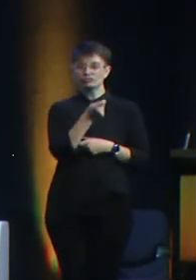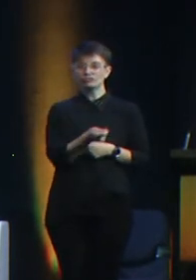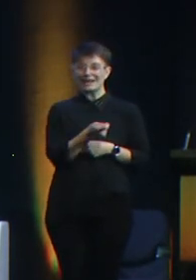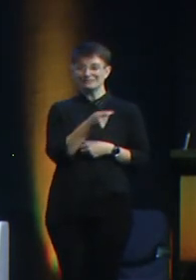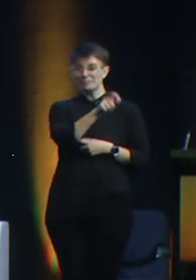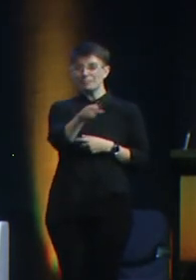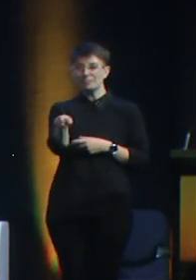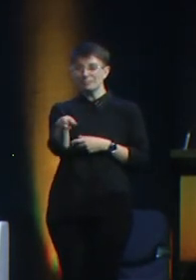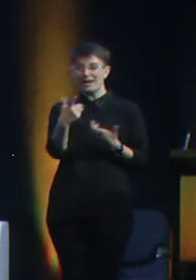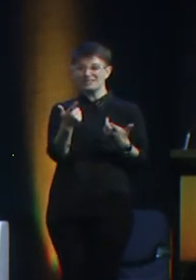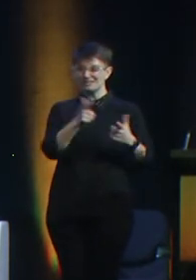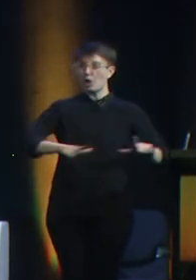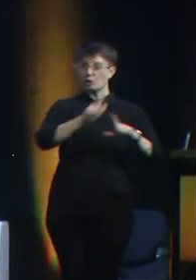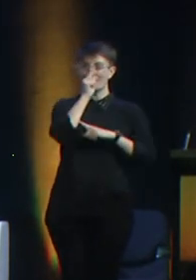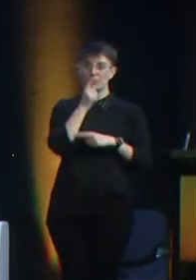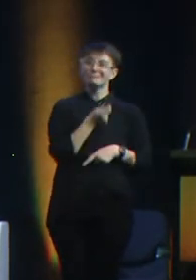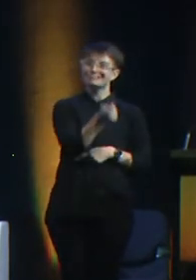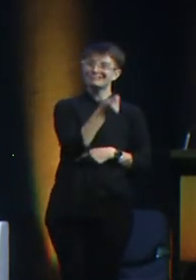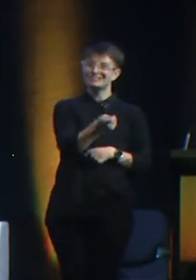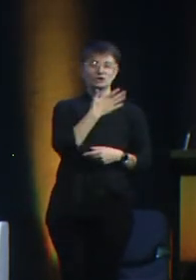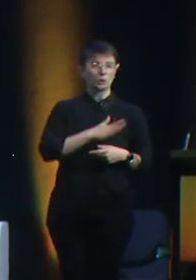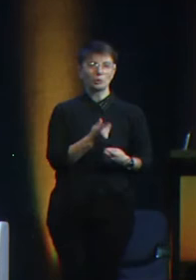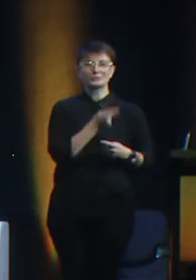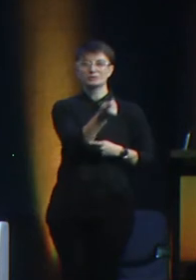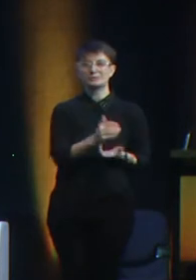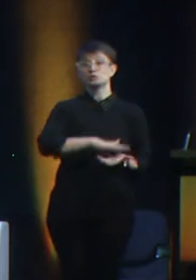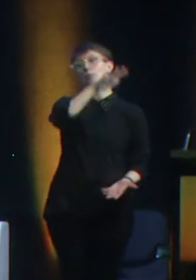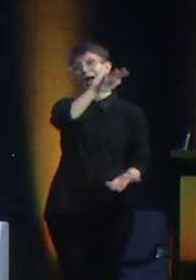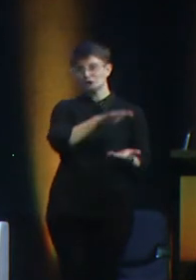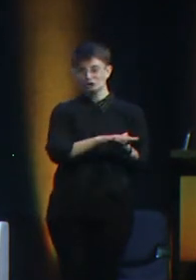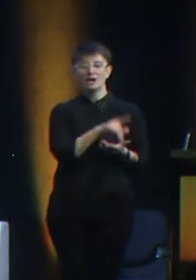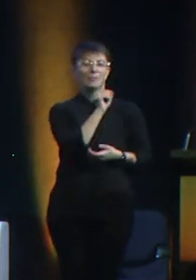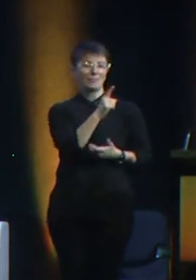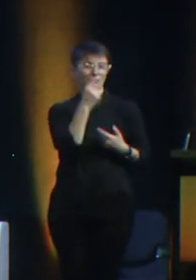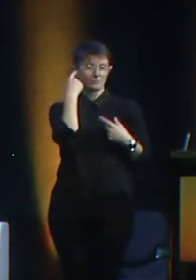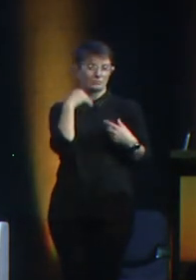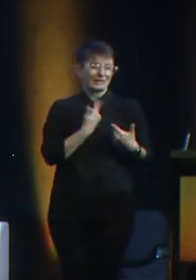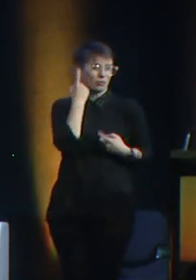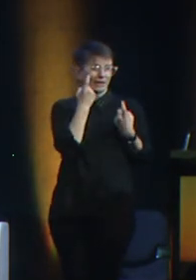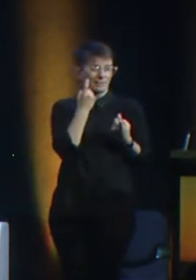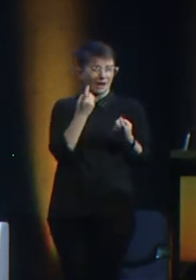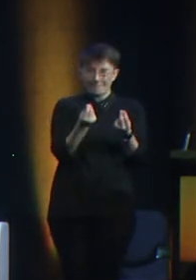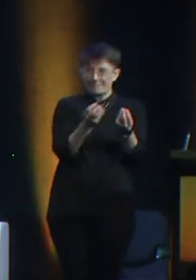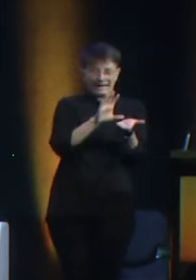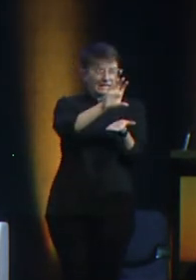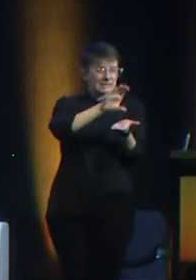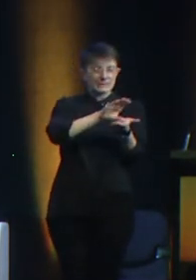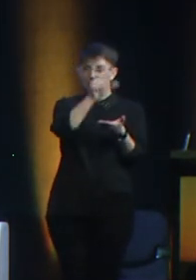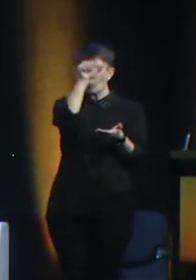does our council want to go in the future, are there some things that we shouldn't do in the future and focus and our attention in other areas so that'll be a conversation